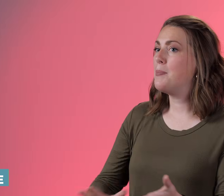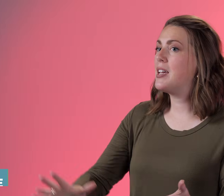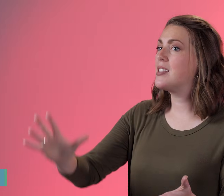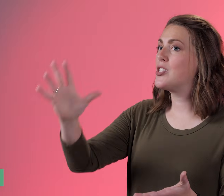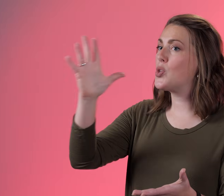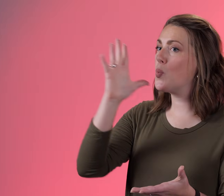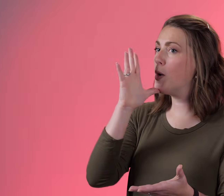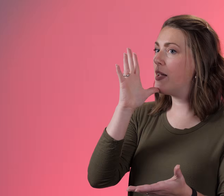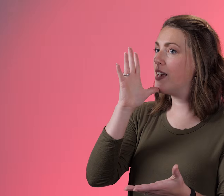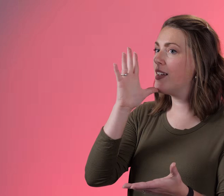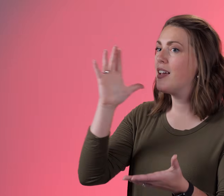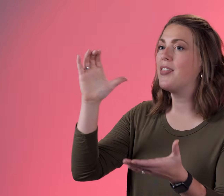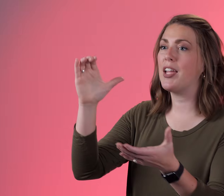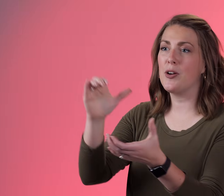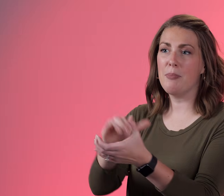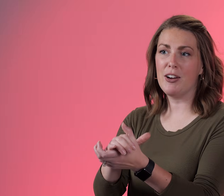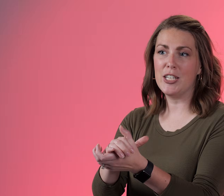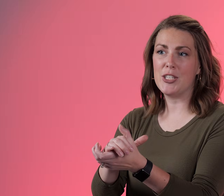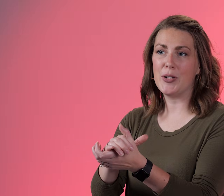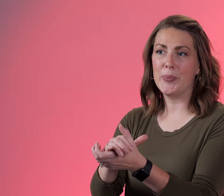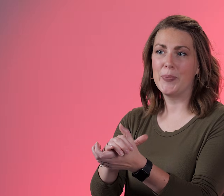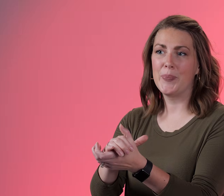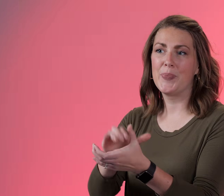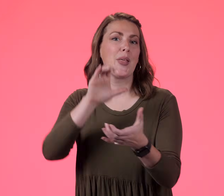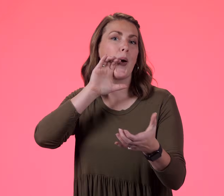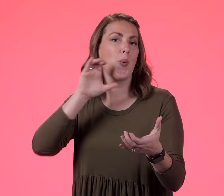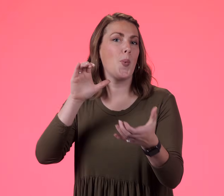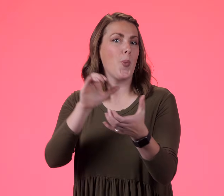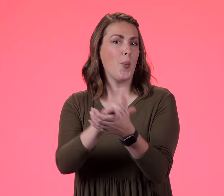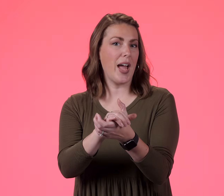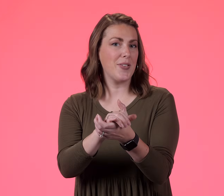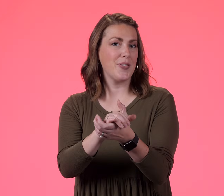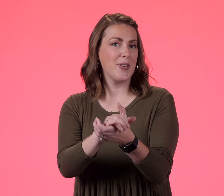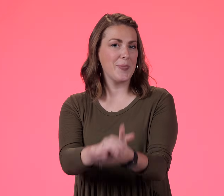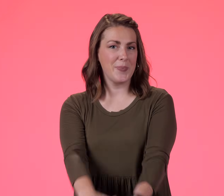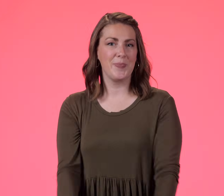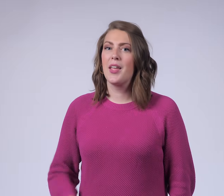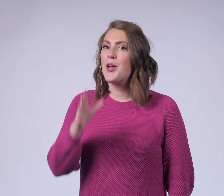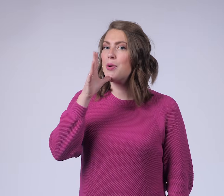Because it's the woman that you're married to. Wife.